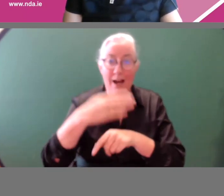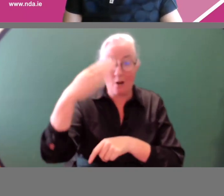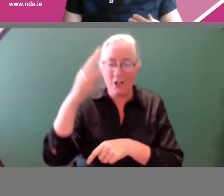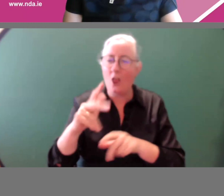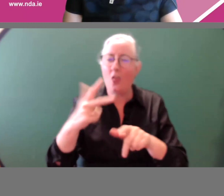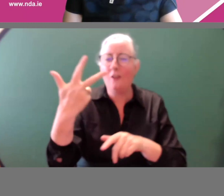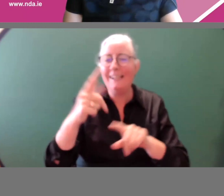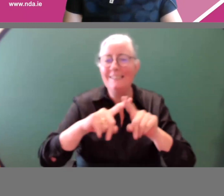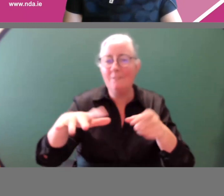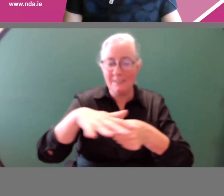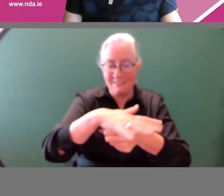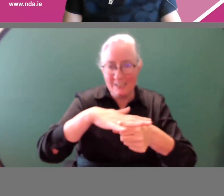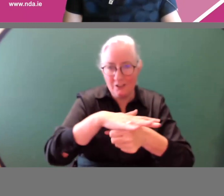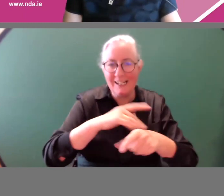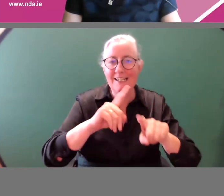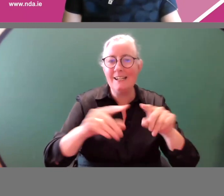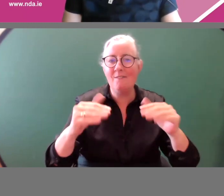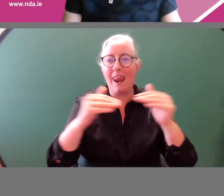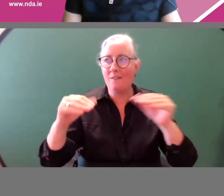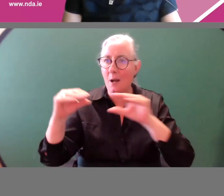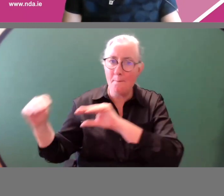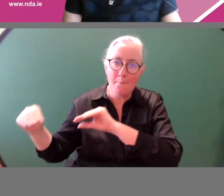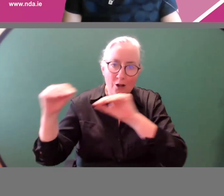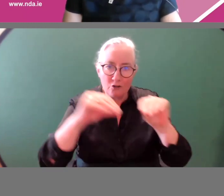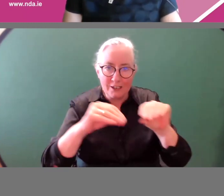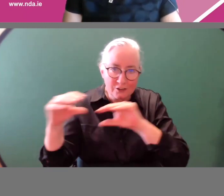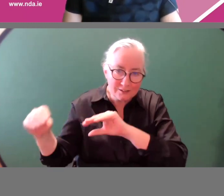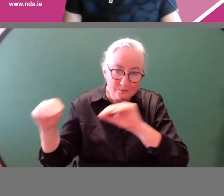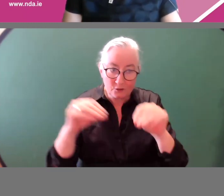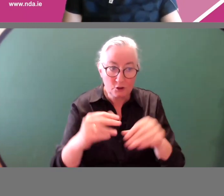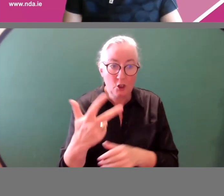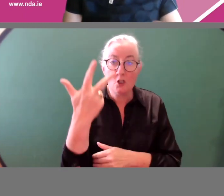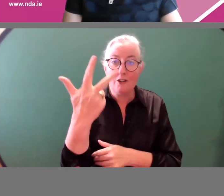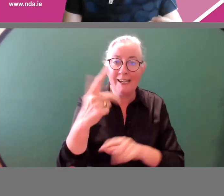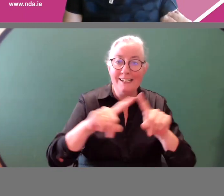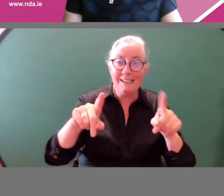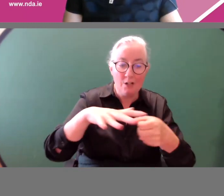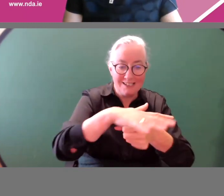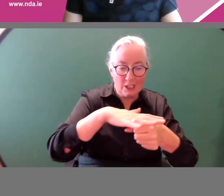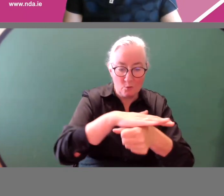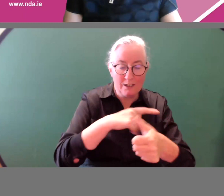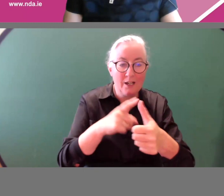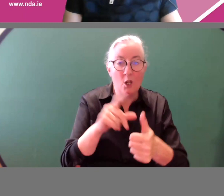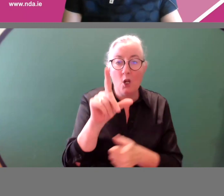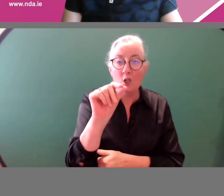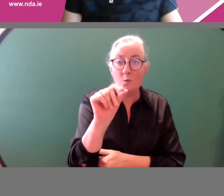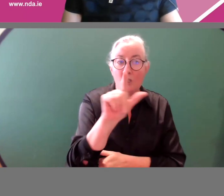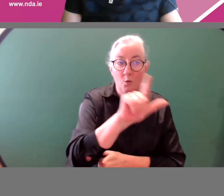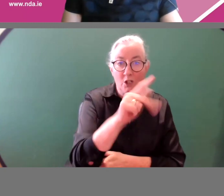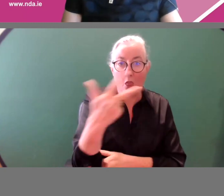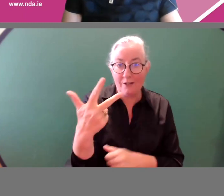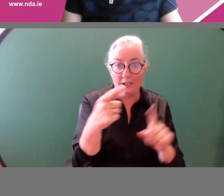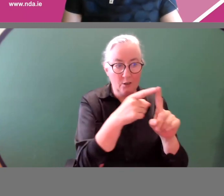based on different levels of migration and they look at the period from 2023 to 2057,